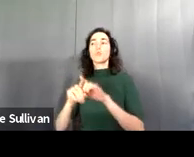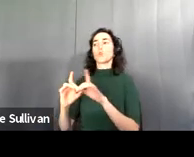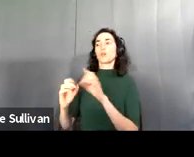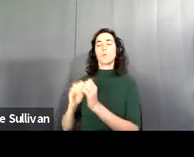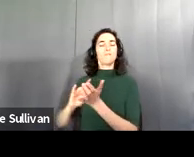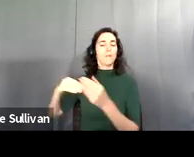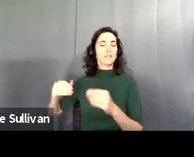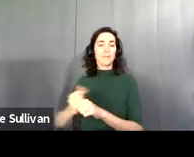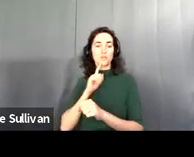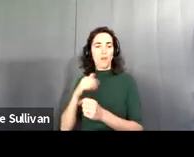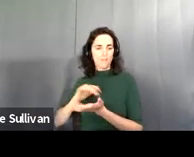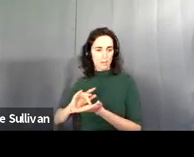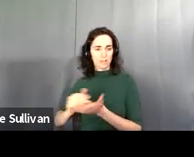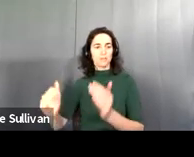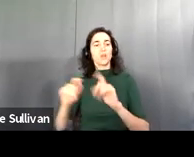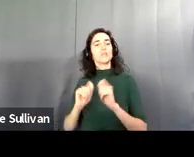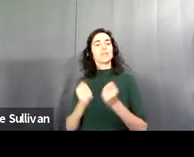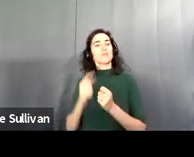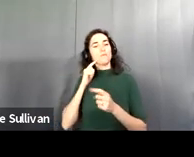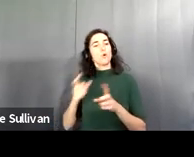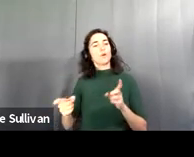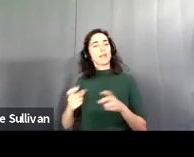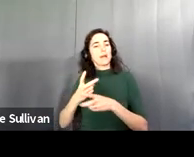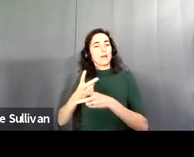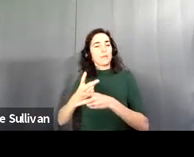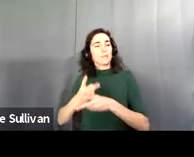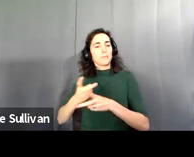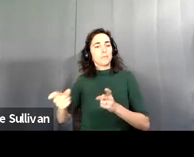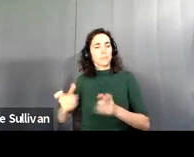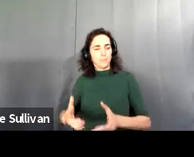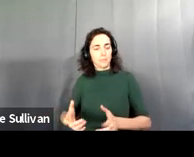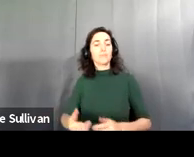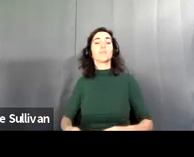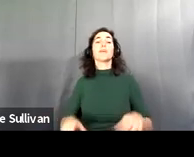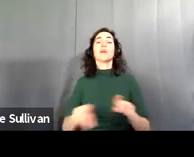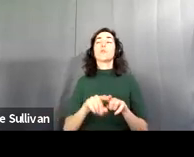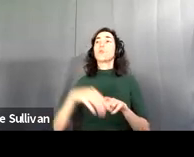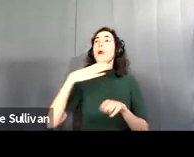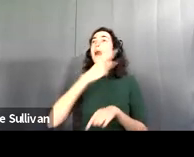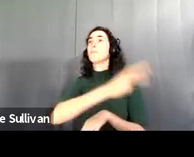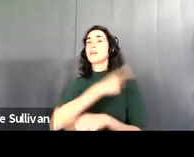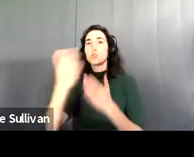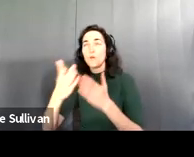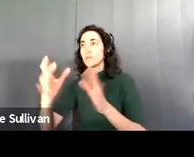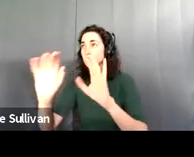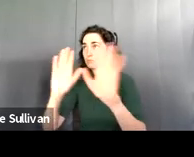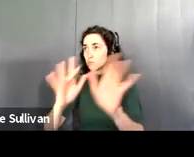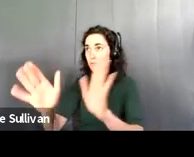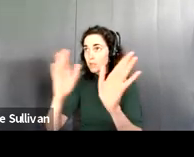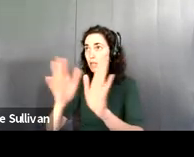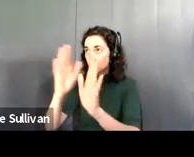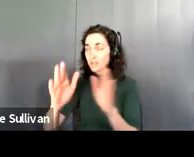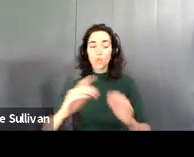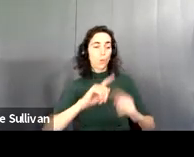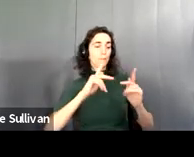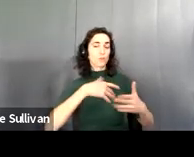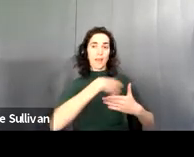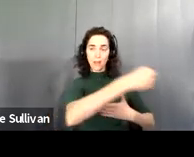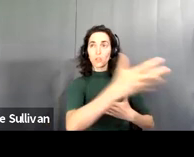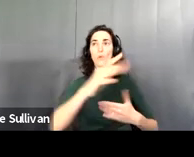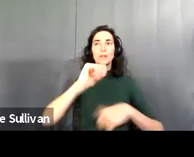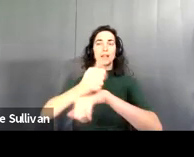We have a care management team. And we also make sure that we coordinate with outpatient services to when they discharge that they have good appointments.